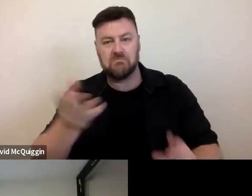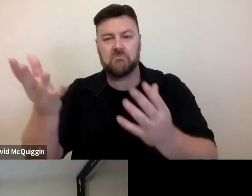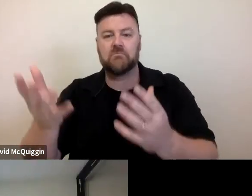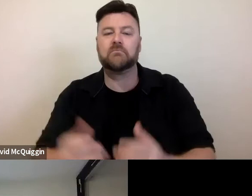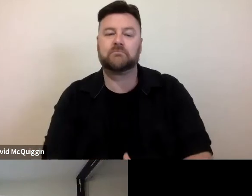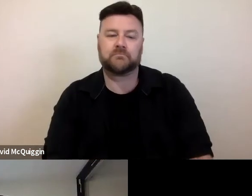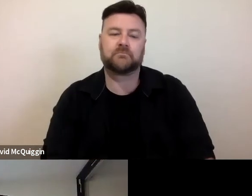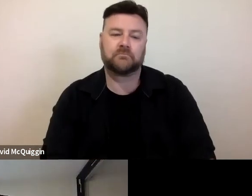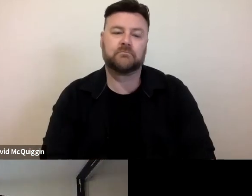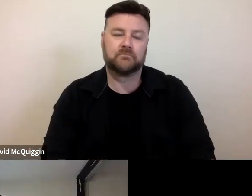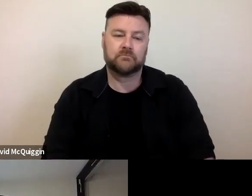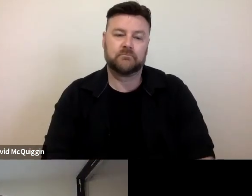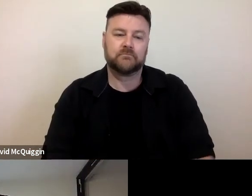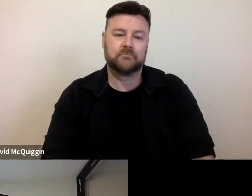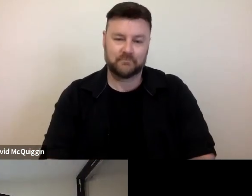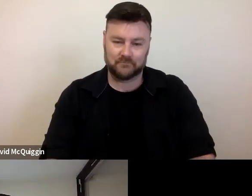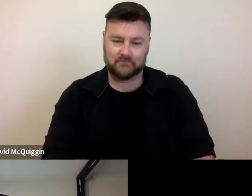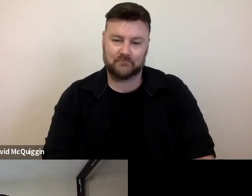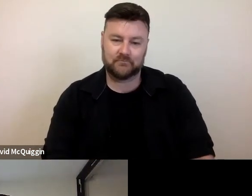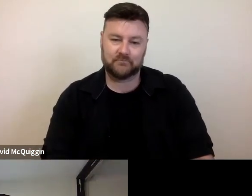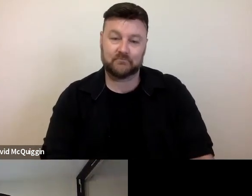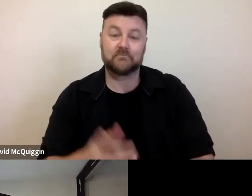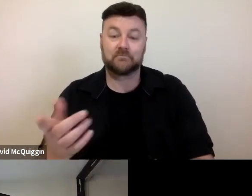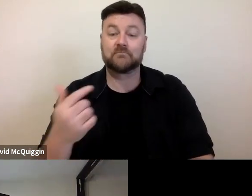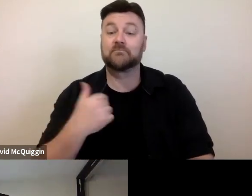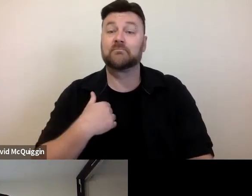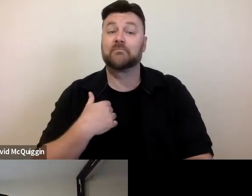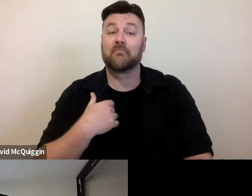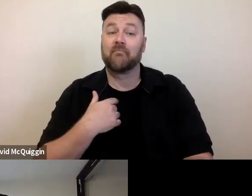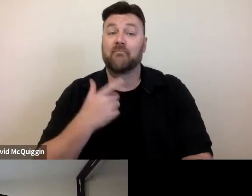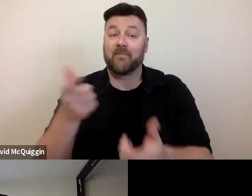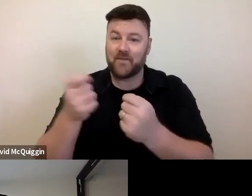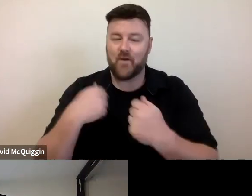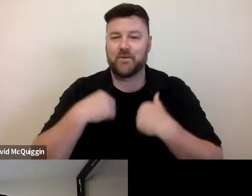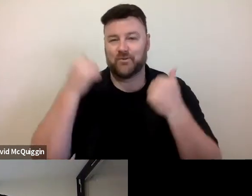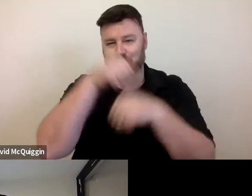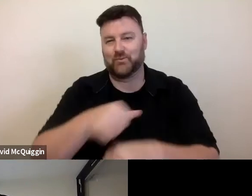that when we invited them we knew what - kind of like what we do with